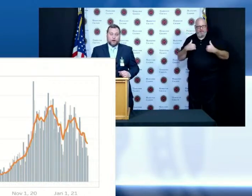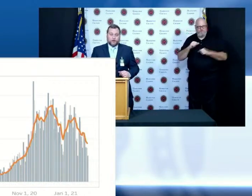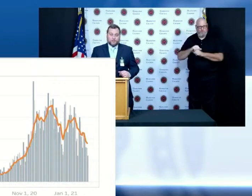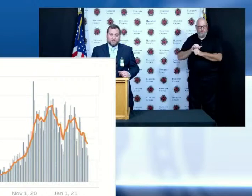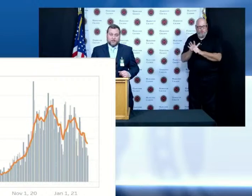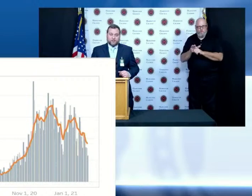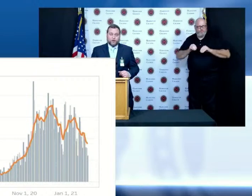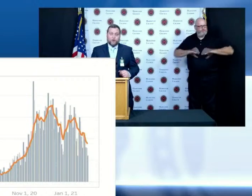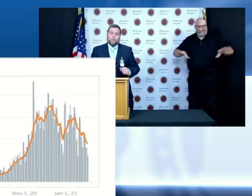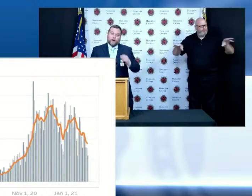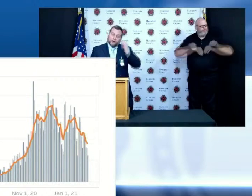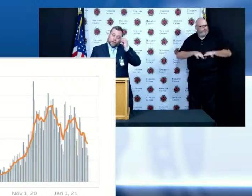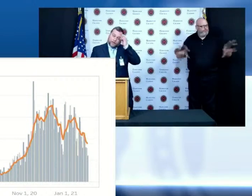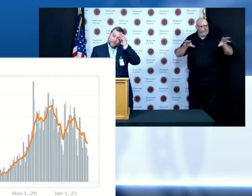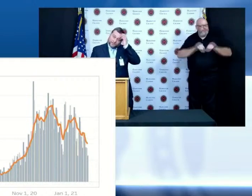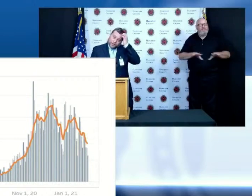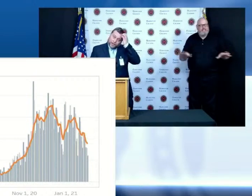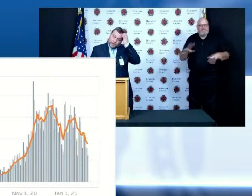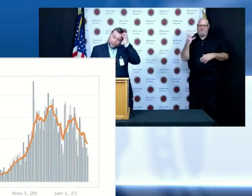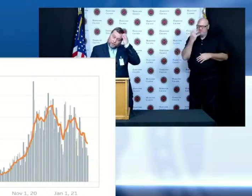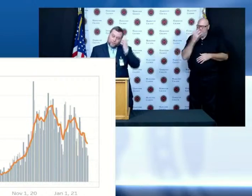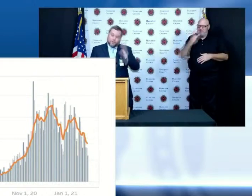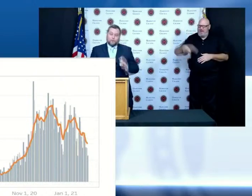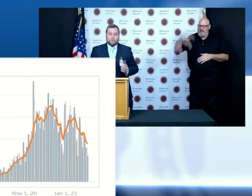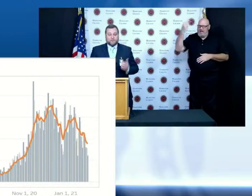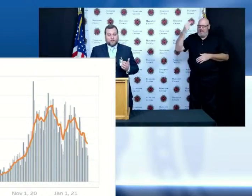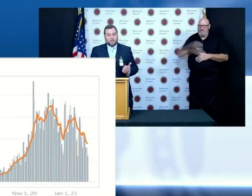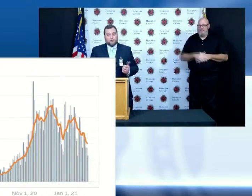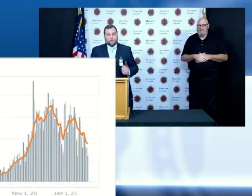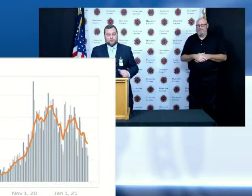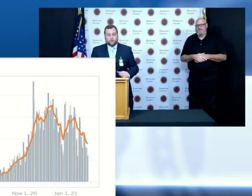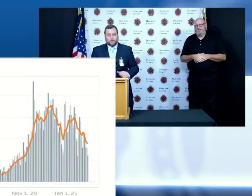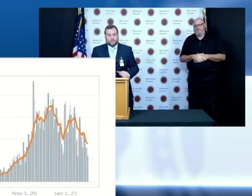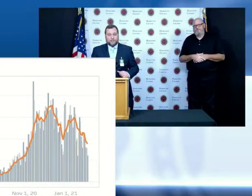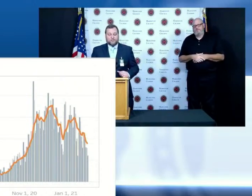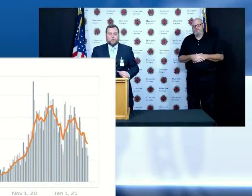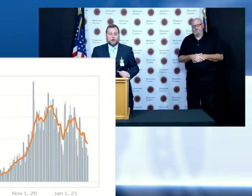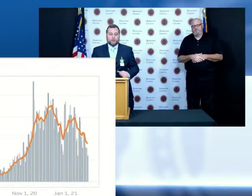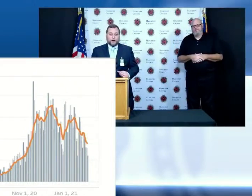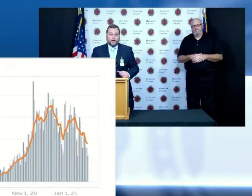providers in Hamilton County and this week those providers received about 10,000 doses of vaccine